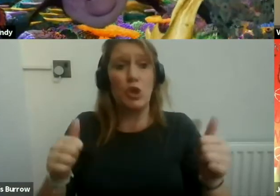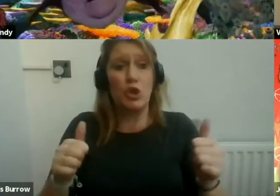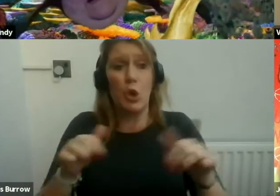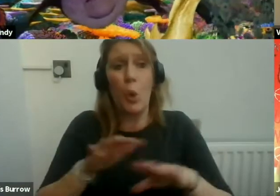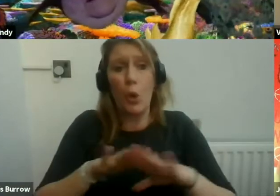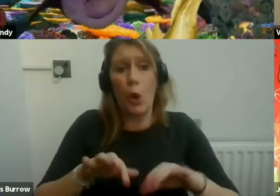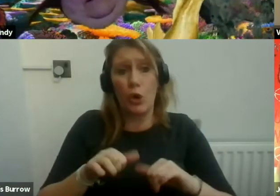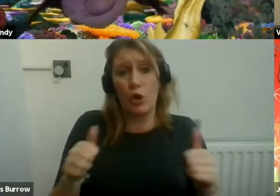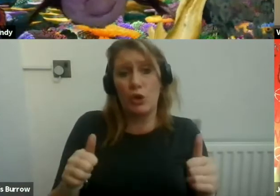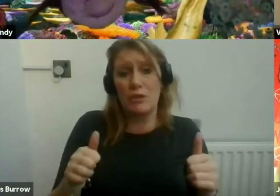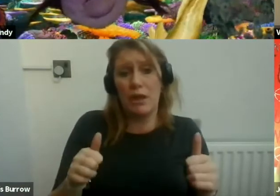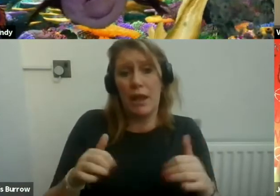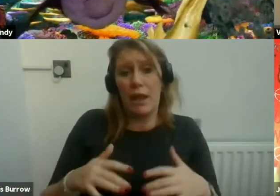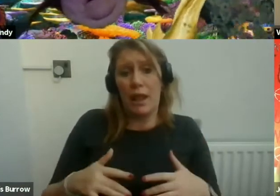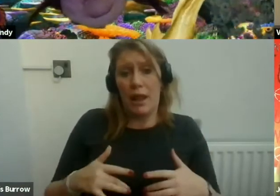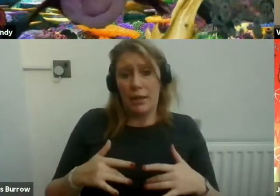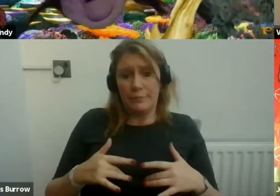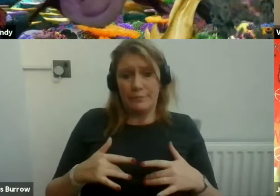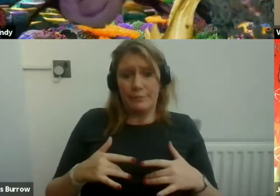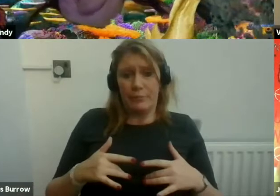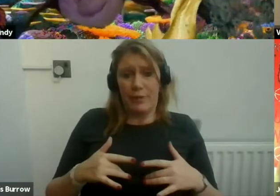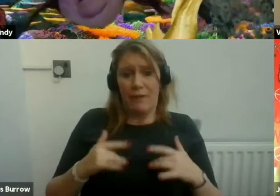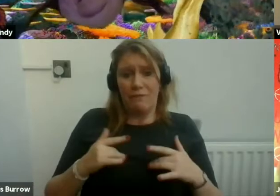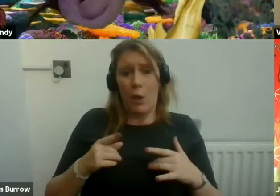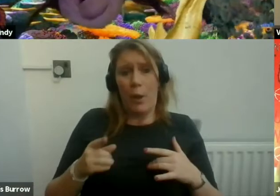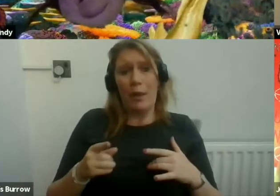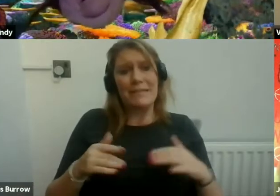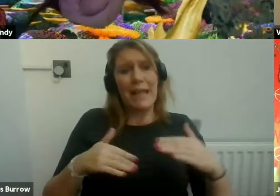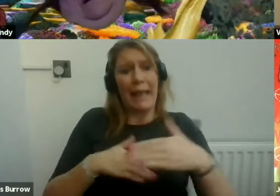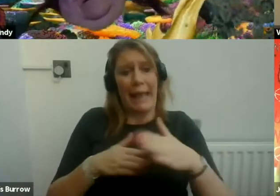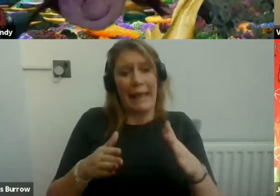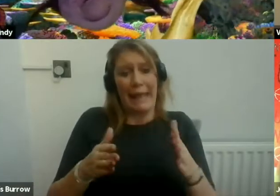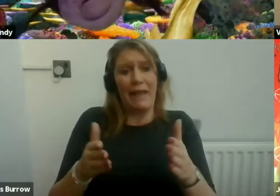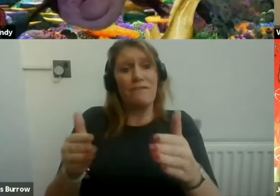something is good or not good and you relish getting pieces of work like this.